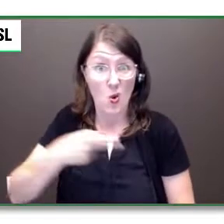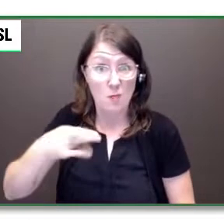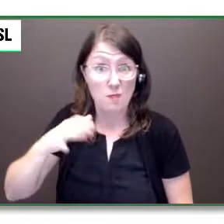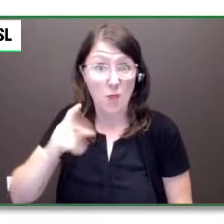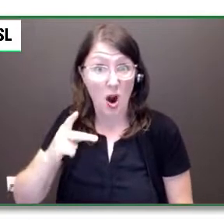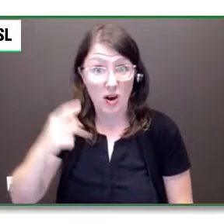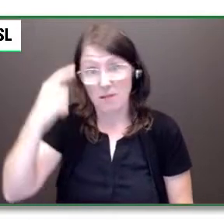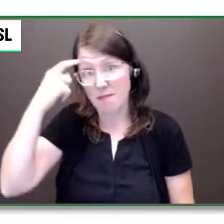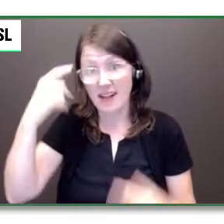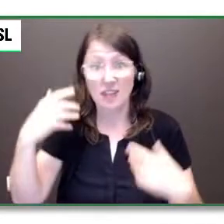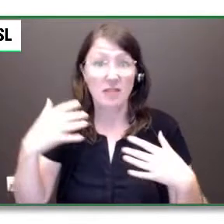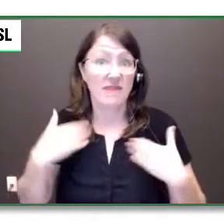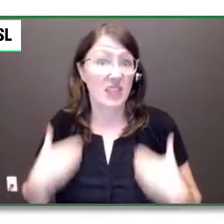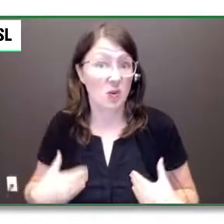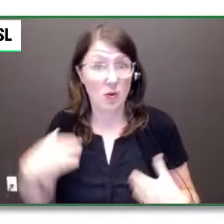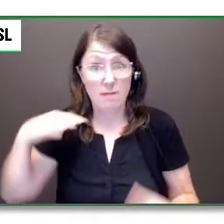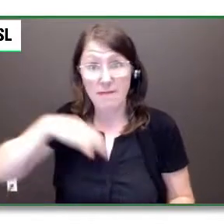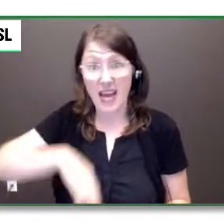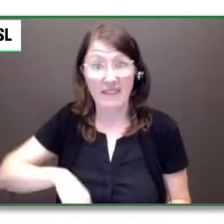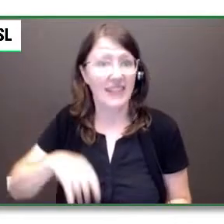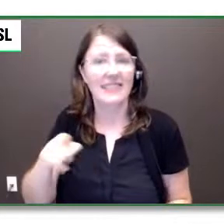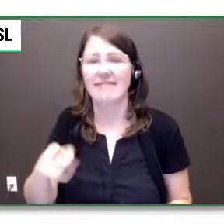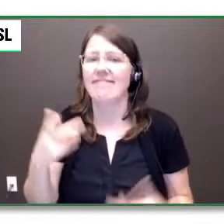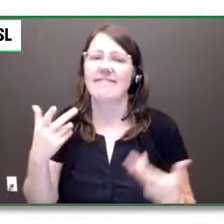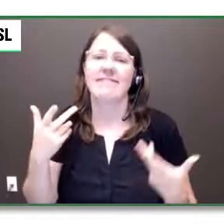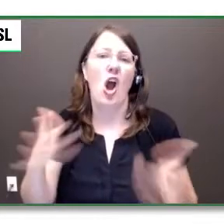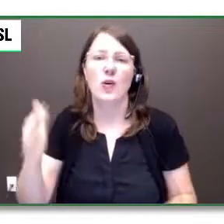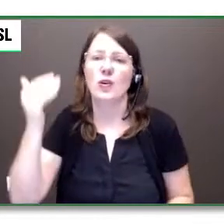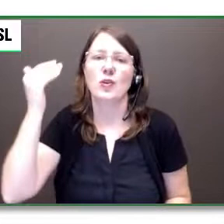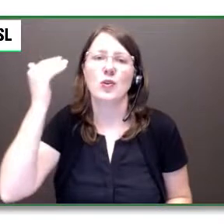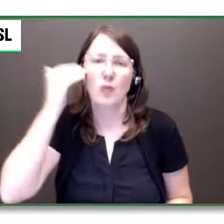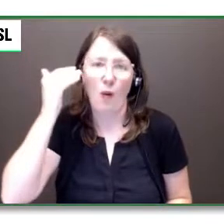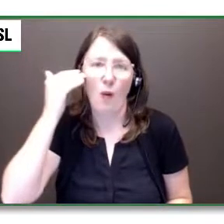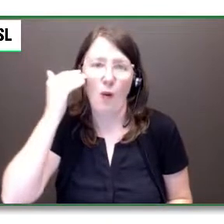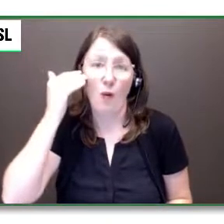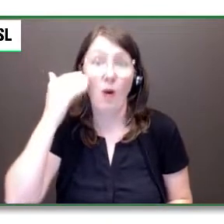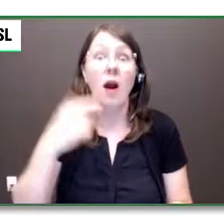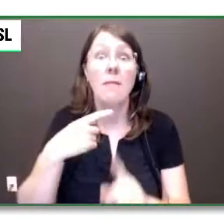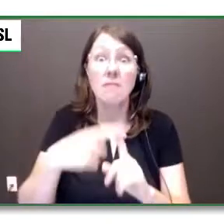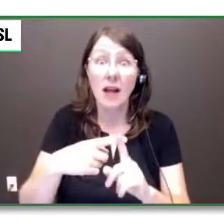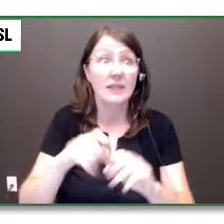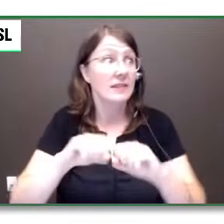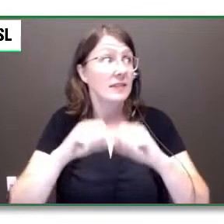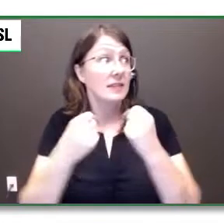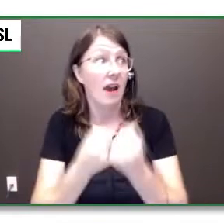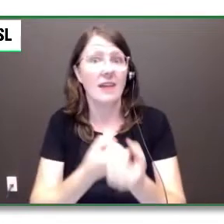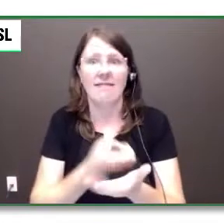individuals but also economic benefits for society and um in the end it's